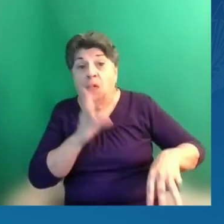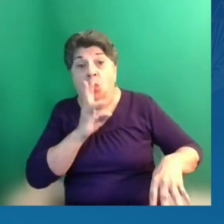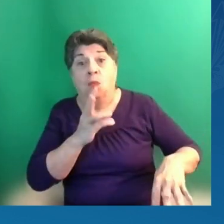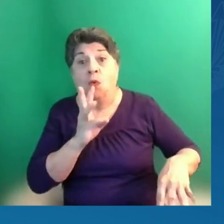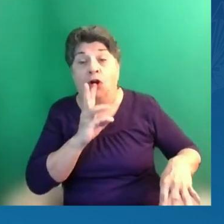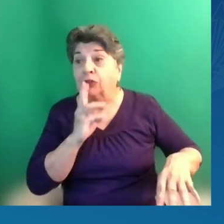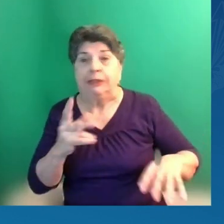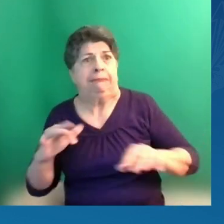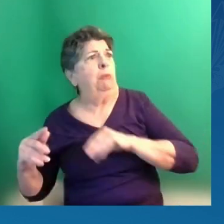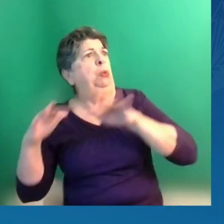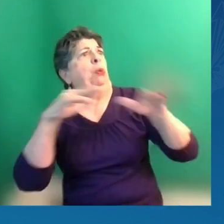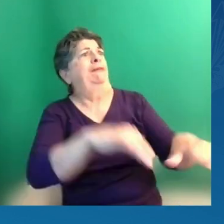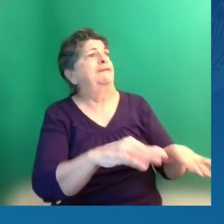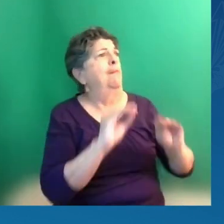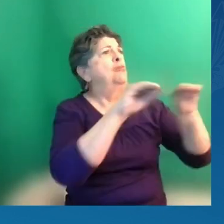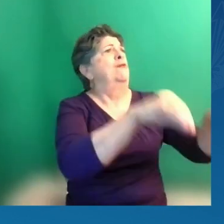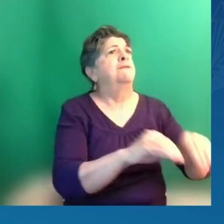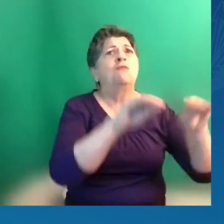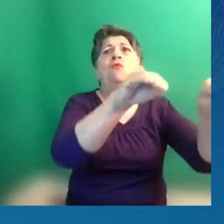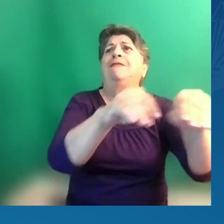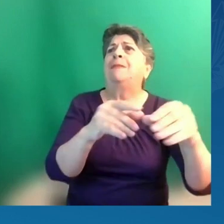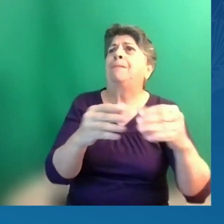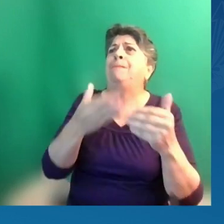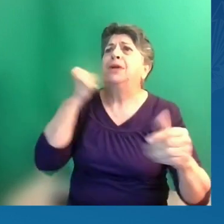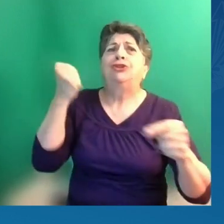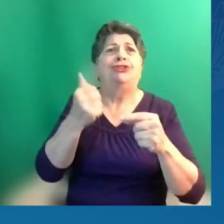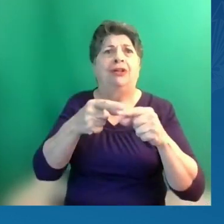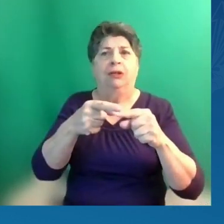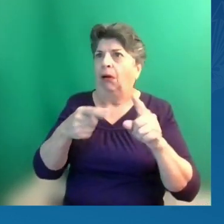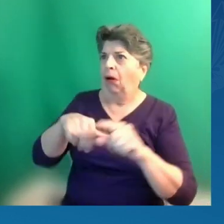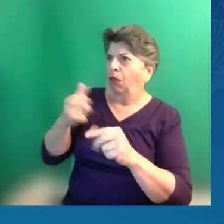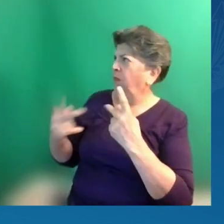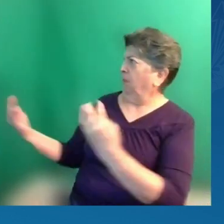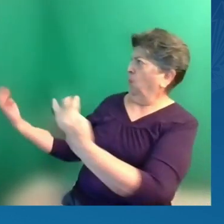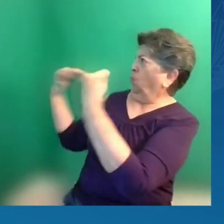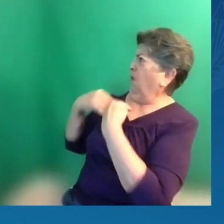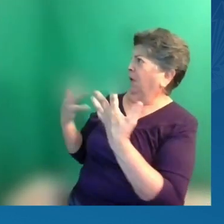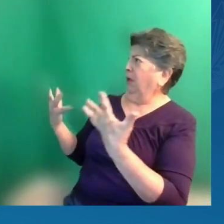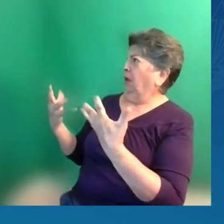Disputes between countries or communities over limited water resources can,